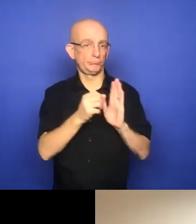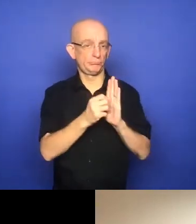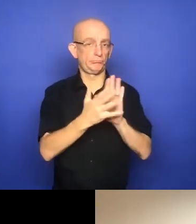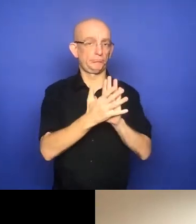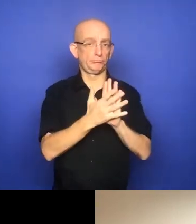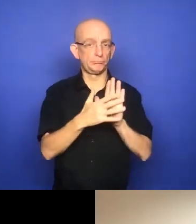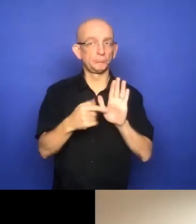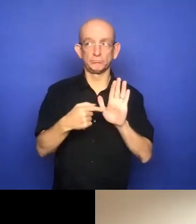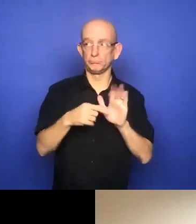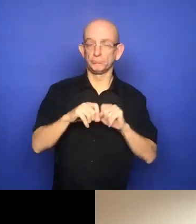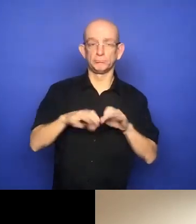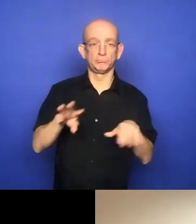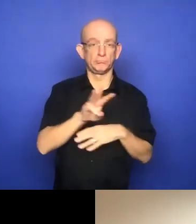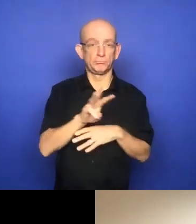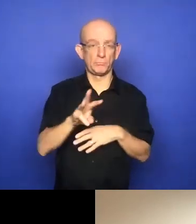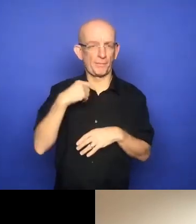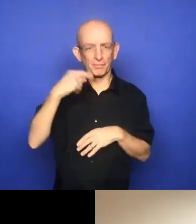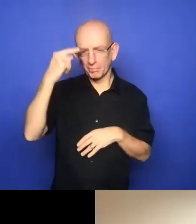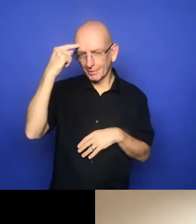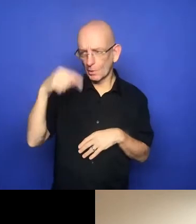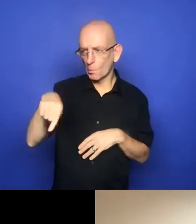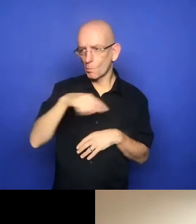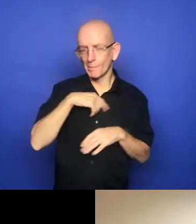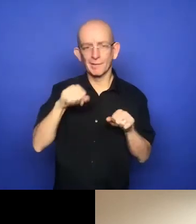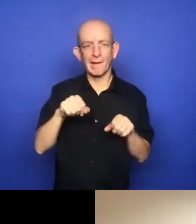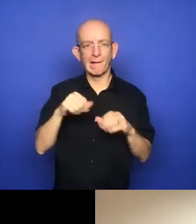. It's, I think it will be, we will be sharing the